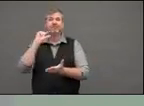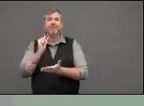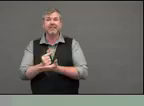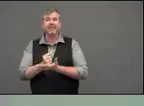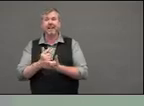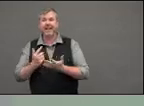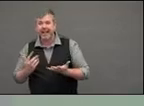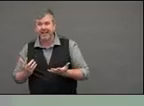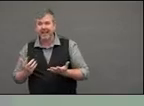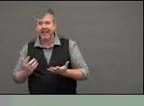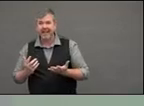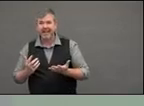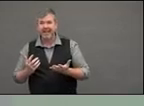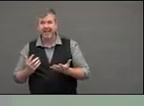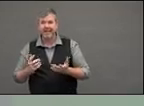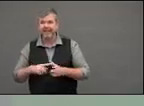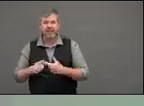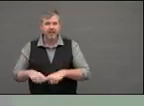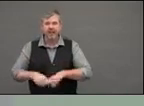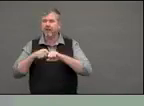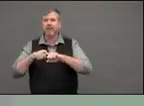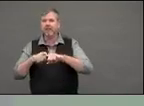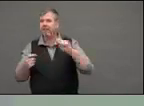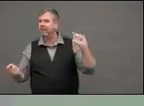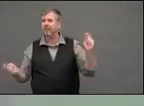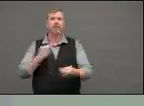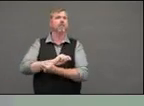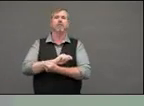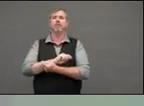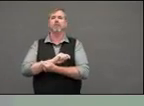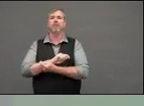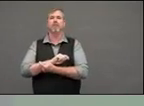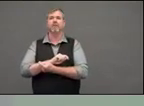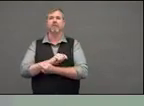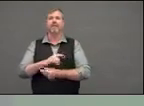of discouraging for many of us it was a place of